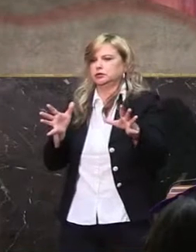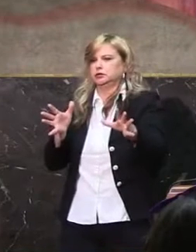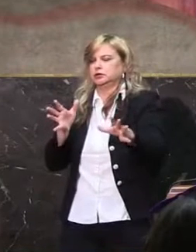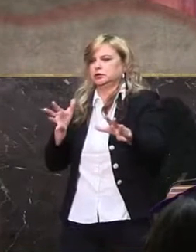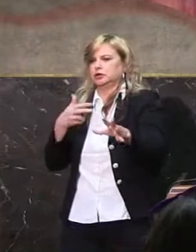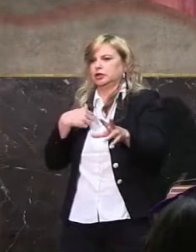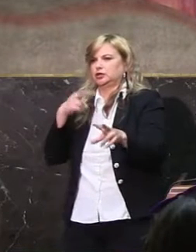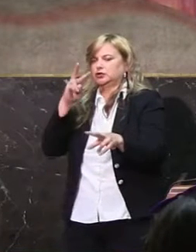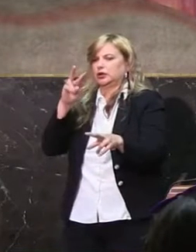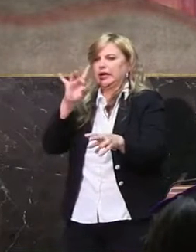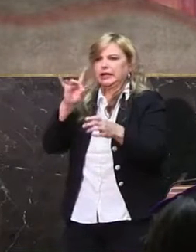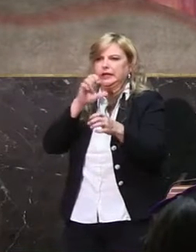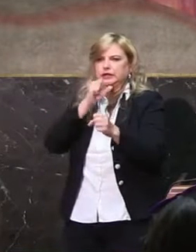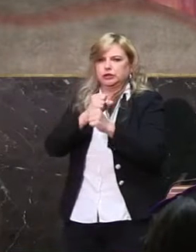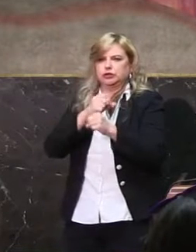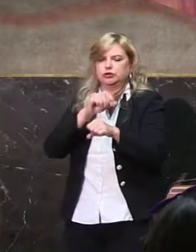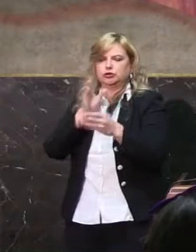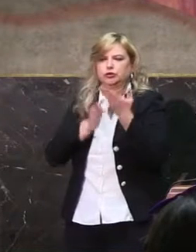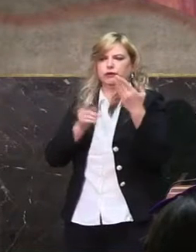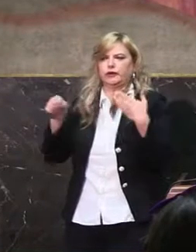seen anything like that we need to come